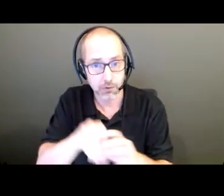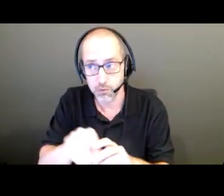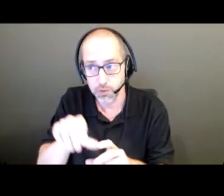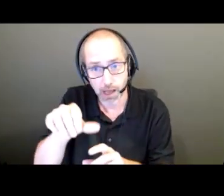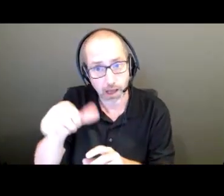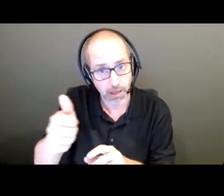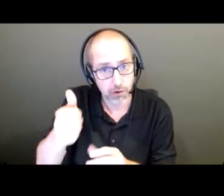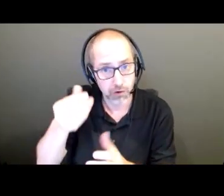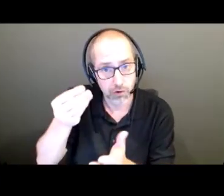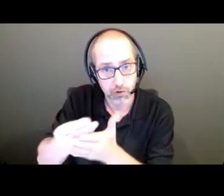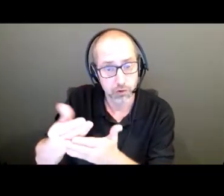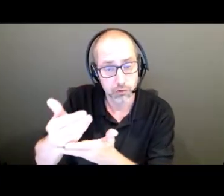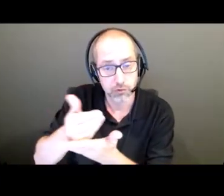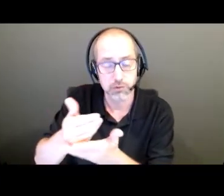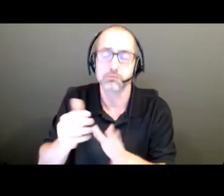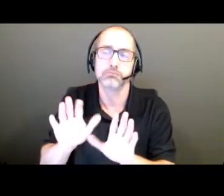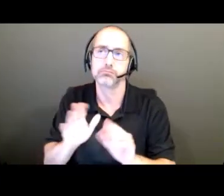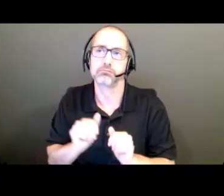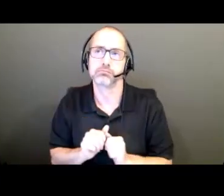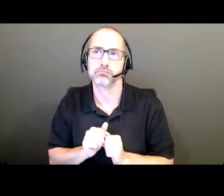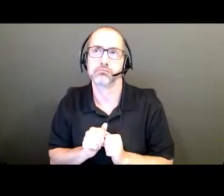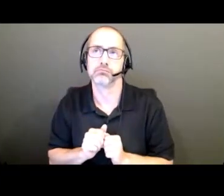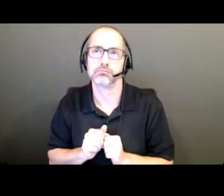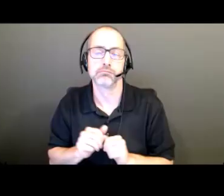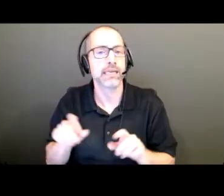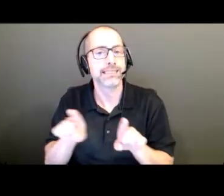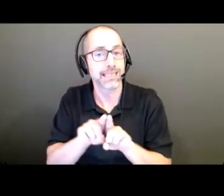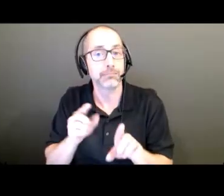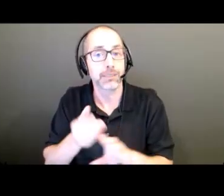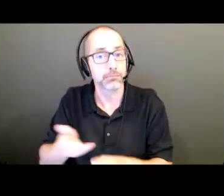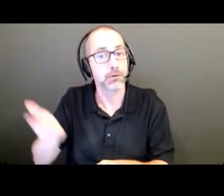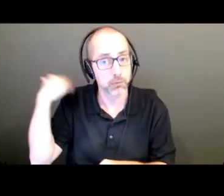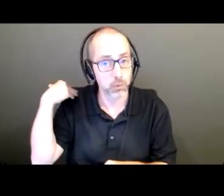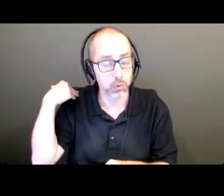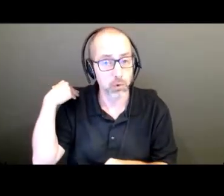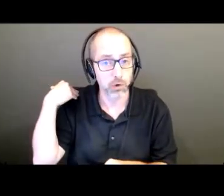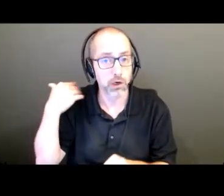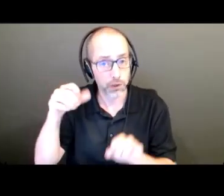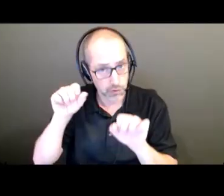Well, rather, as in the past, you can include other sources of funding.